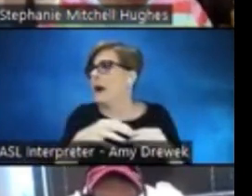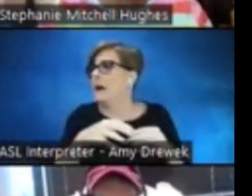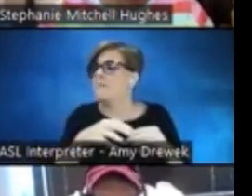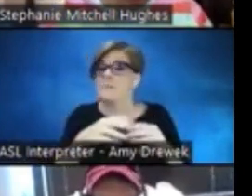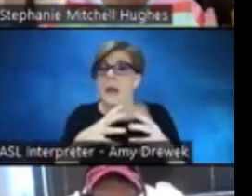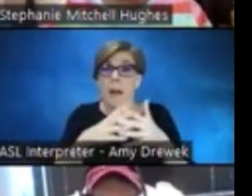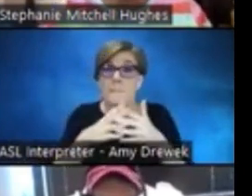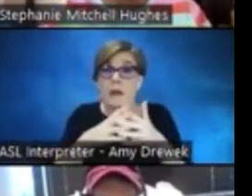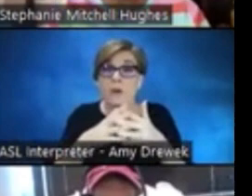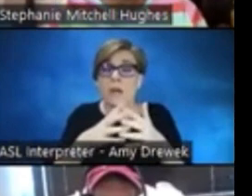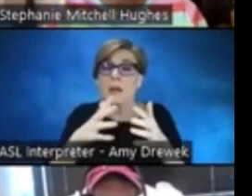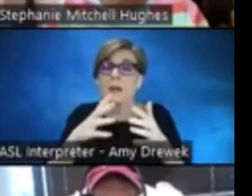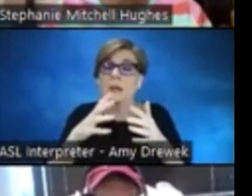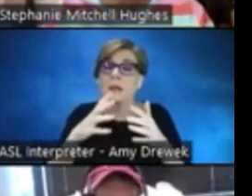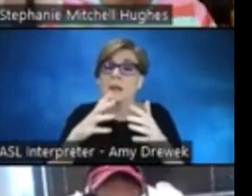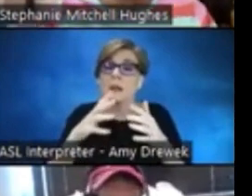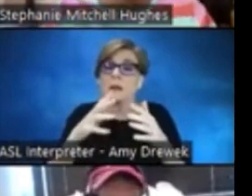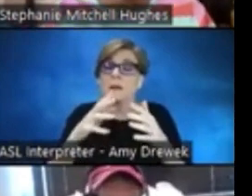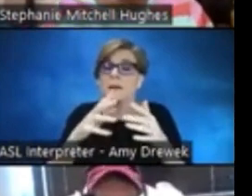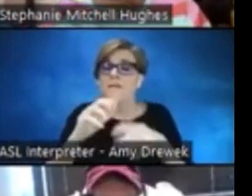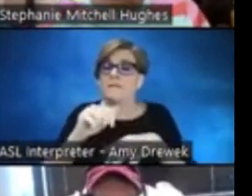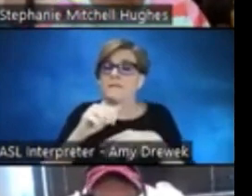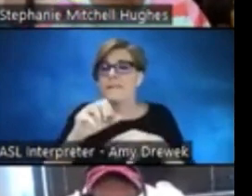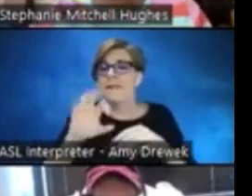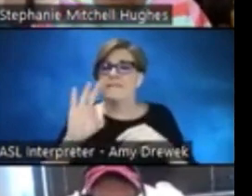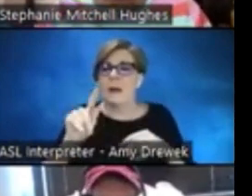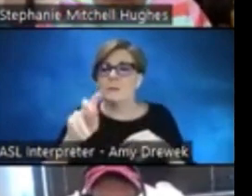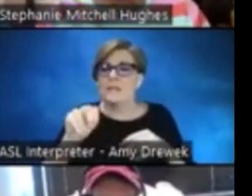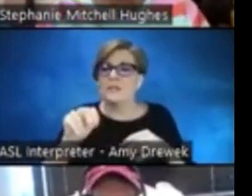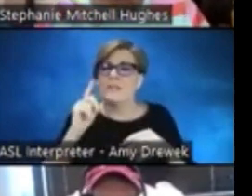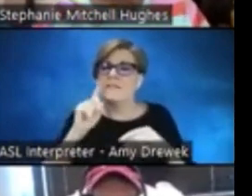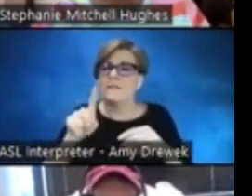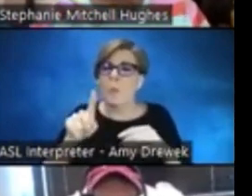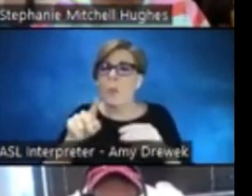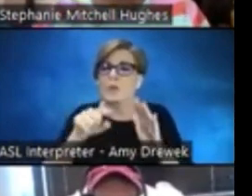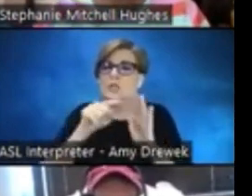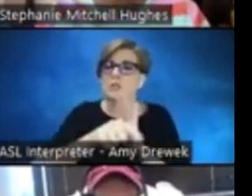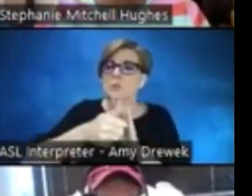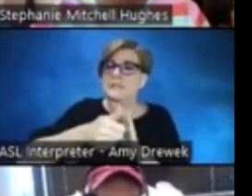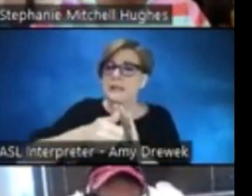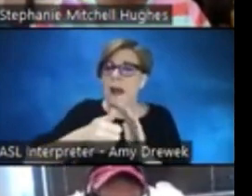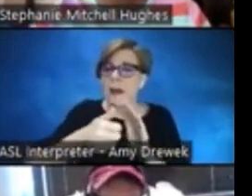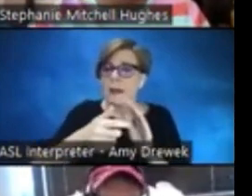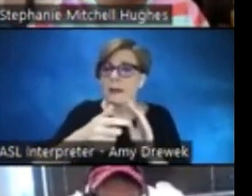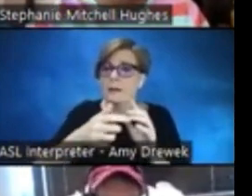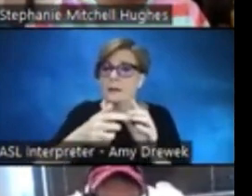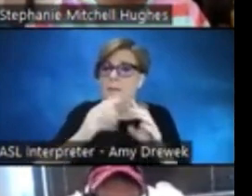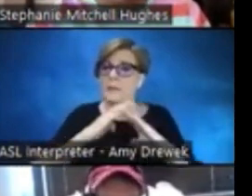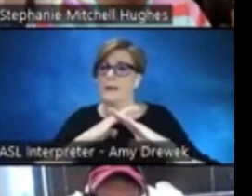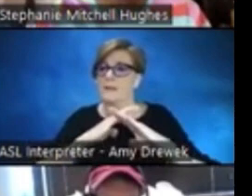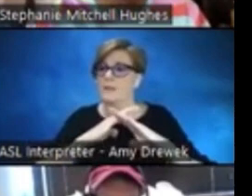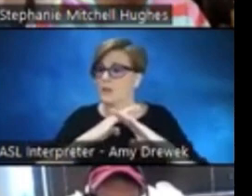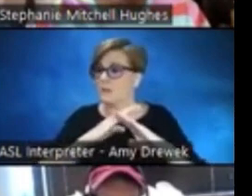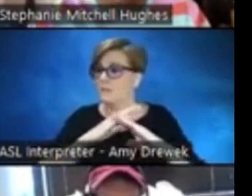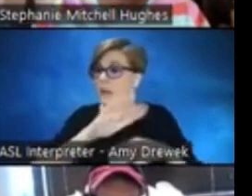SUICIDE PREVENTION AND THEY ARE GOING TO ASK WHAT ARE THE SIGNS THAT SOMEONE IS SUICIDAL.